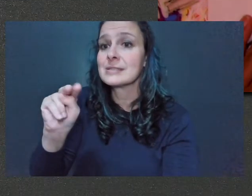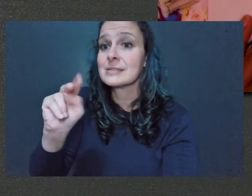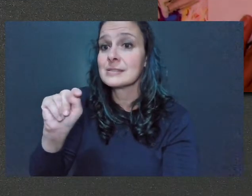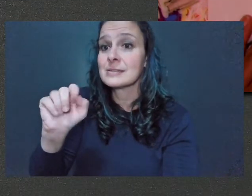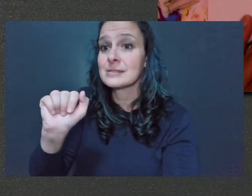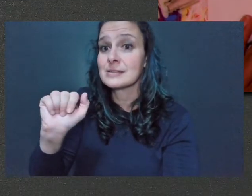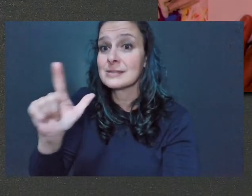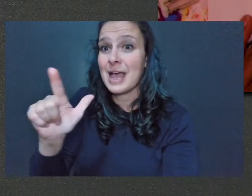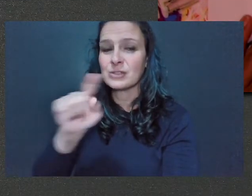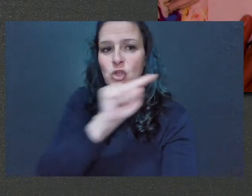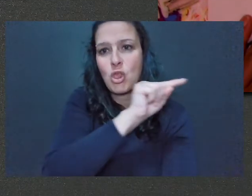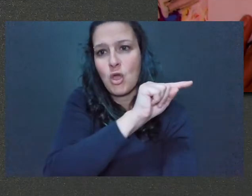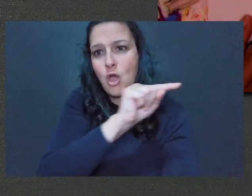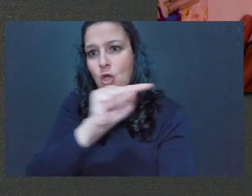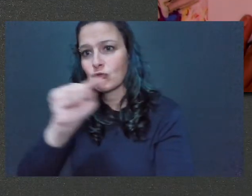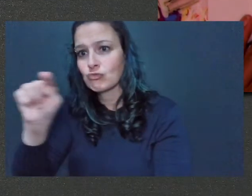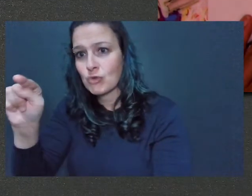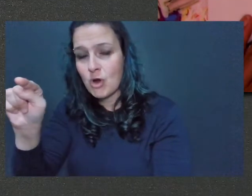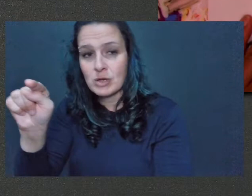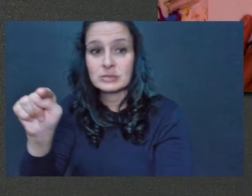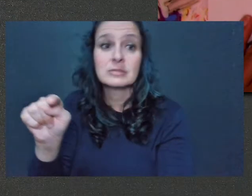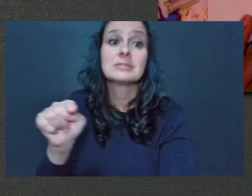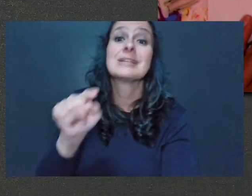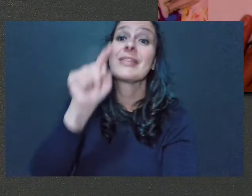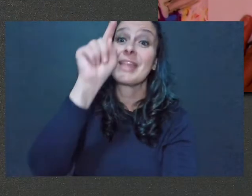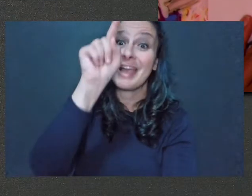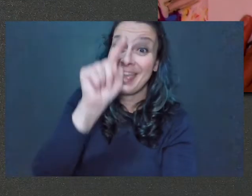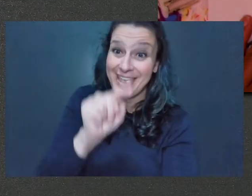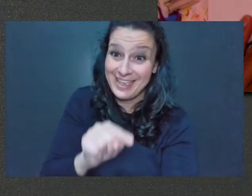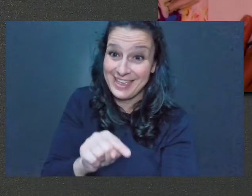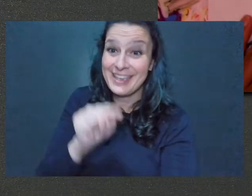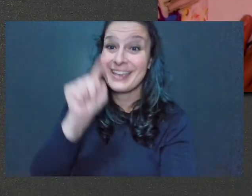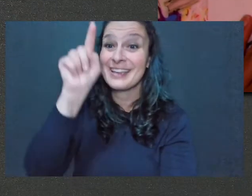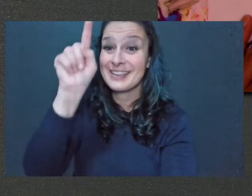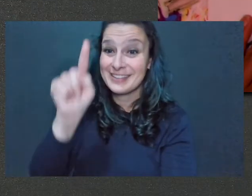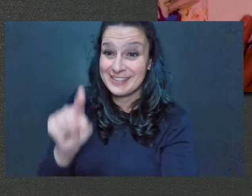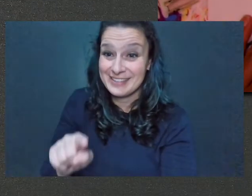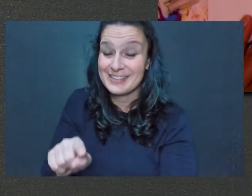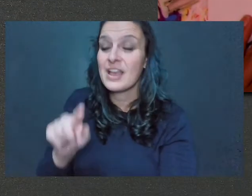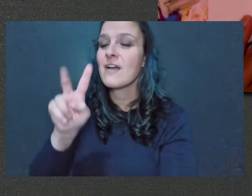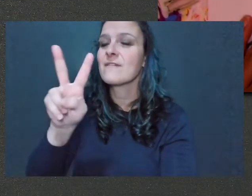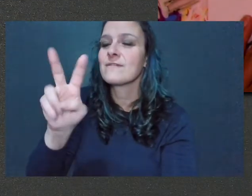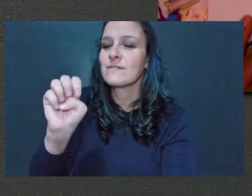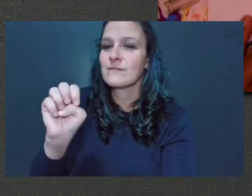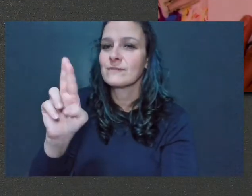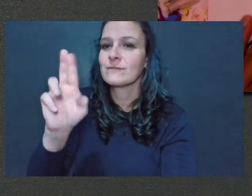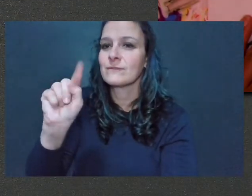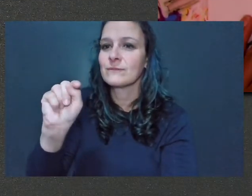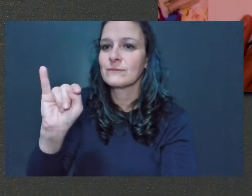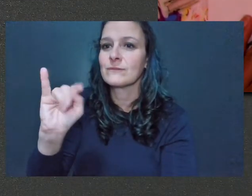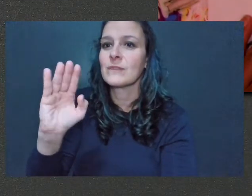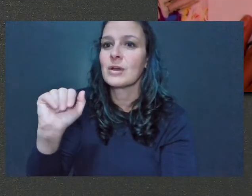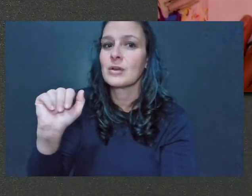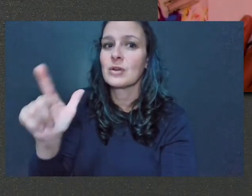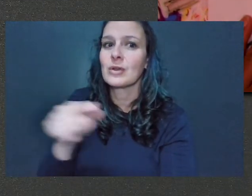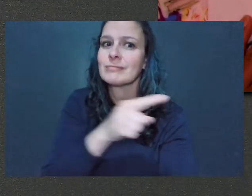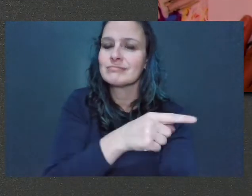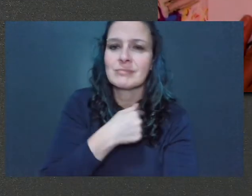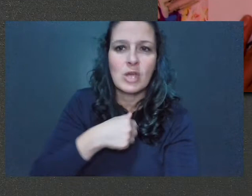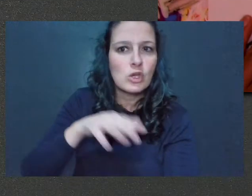Horizontal goes across the paper. Then we get our tall, vertical lines. This is giving us great texture too.